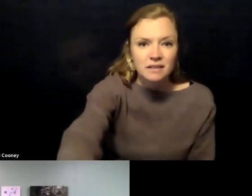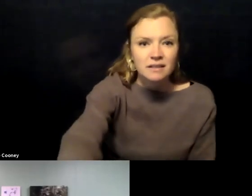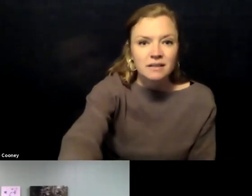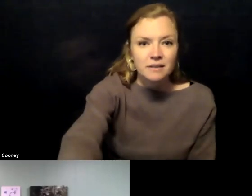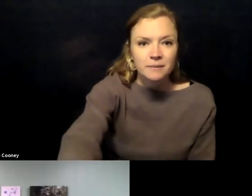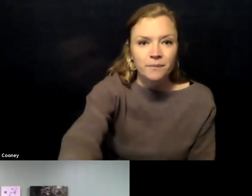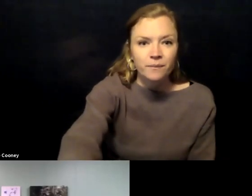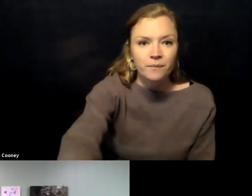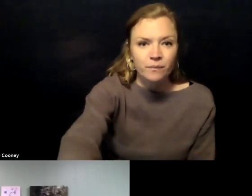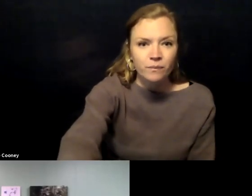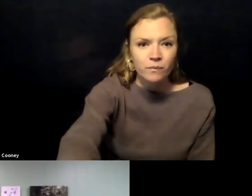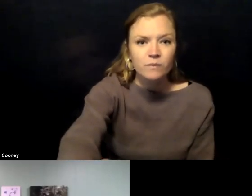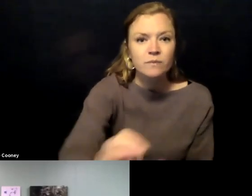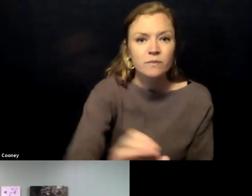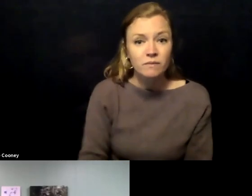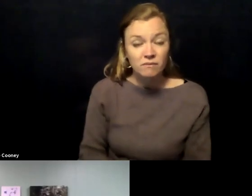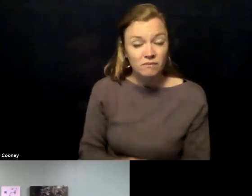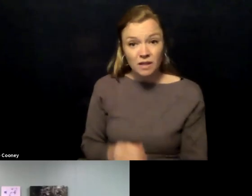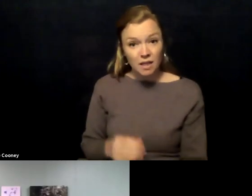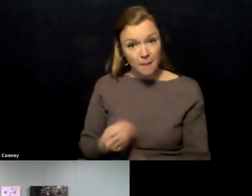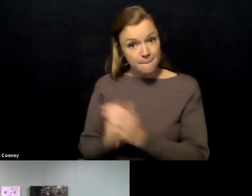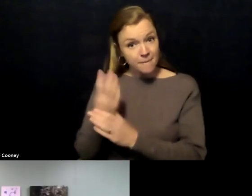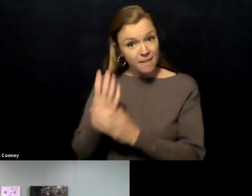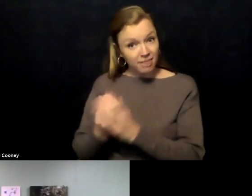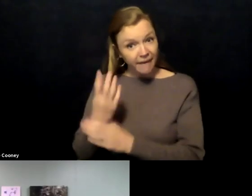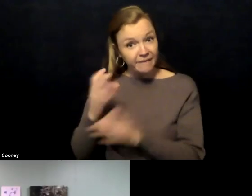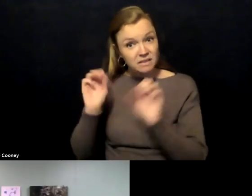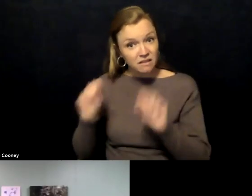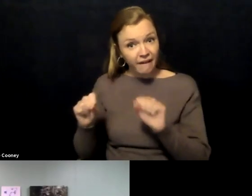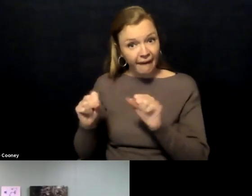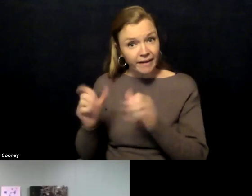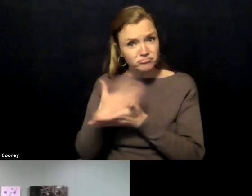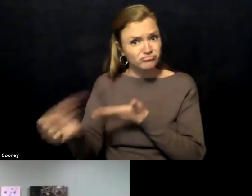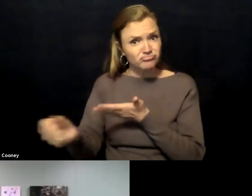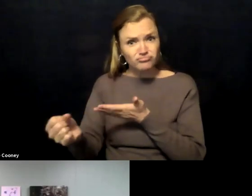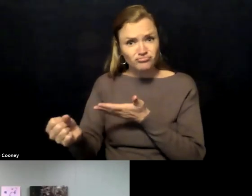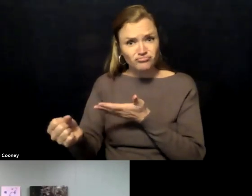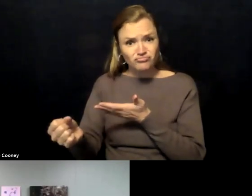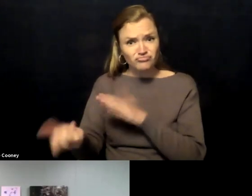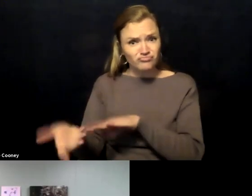can go extinct.